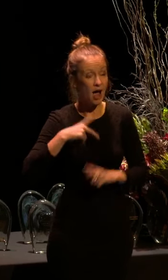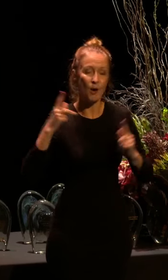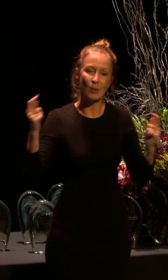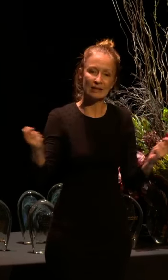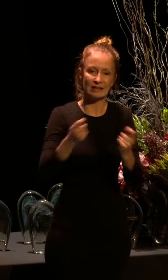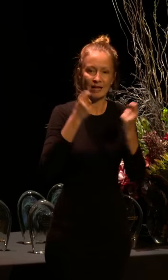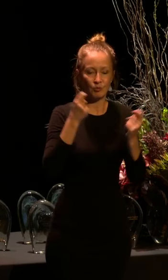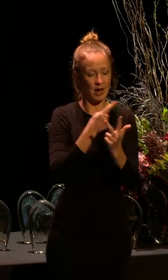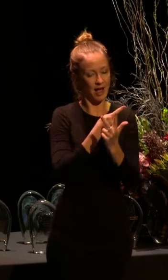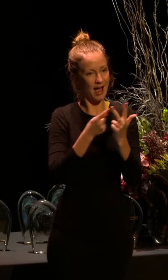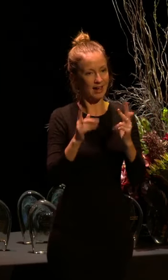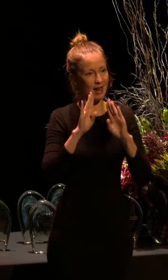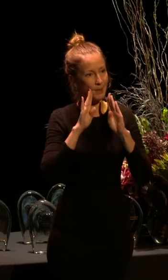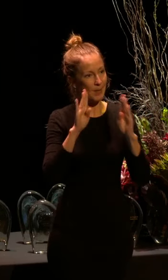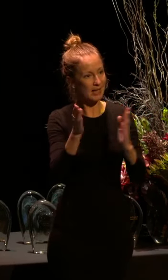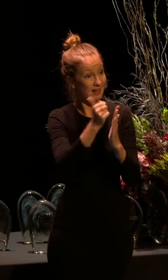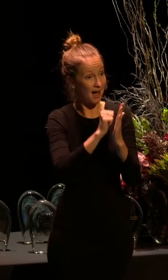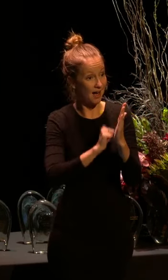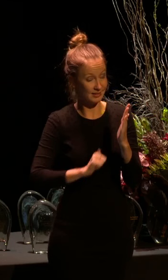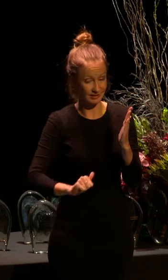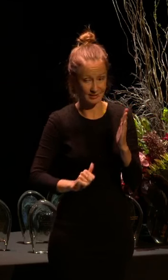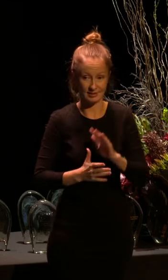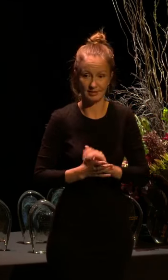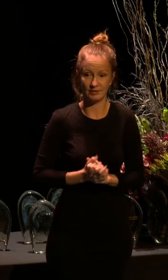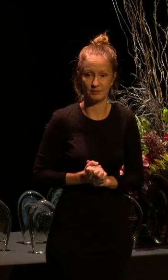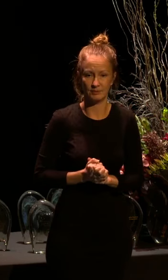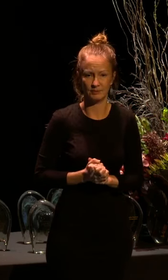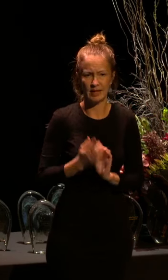I'm told there've been a few changes to the awards this year -